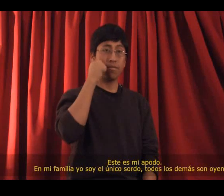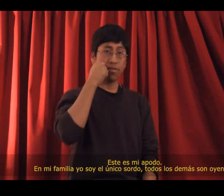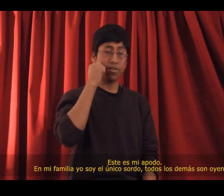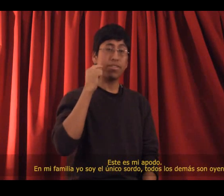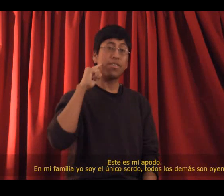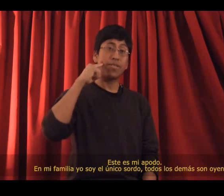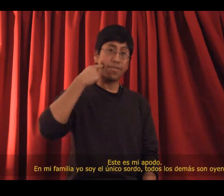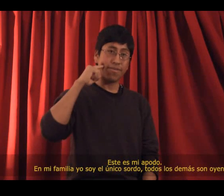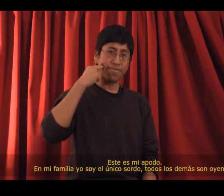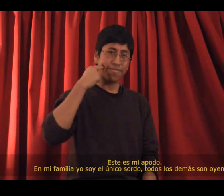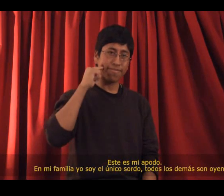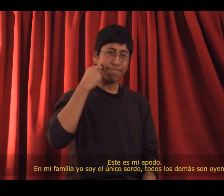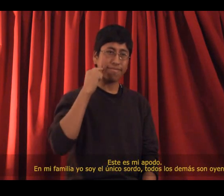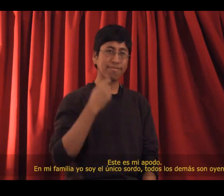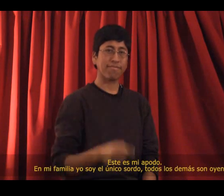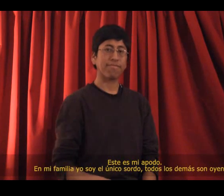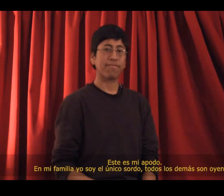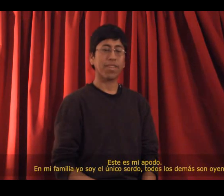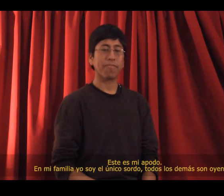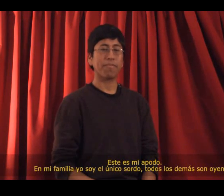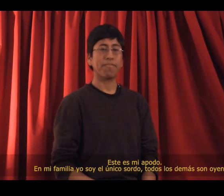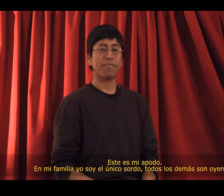This is my sign name.